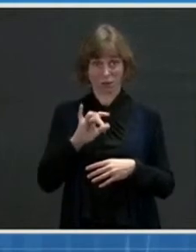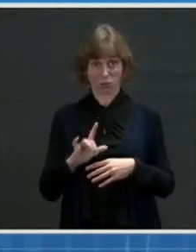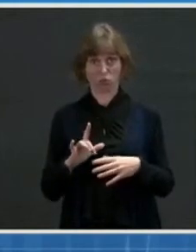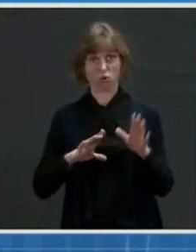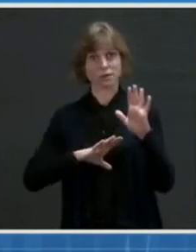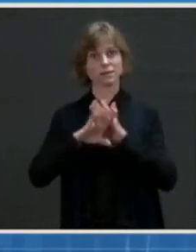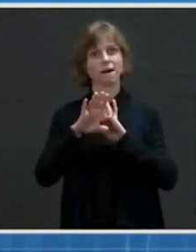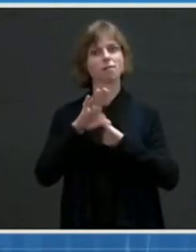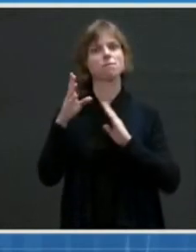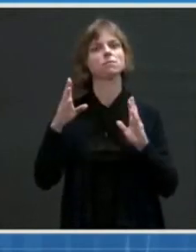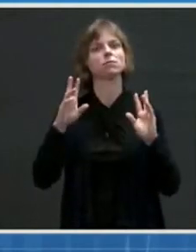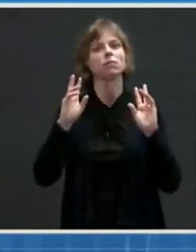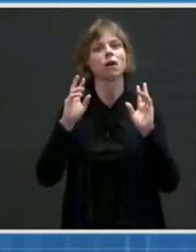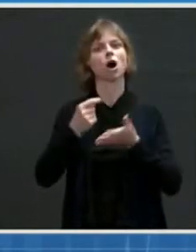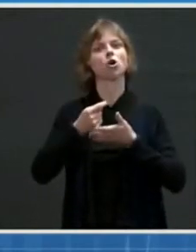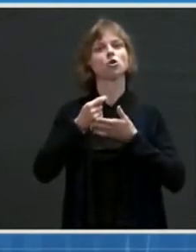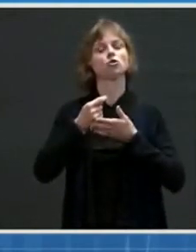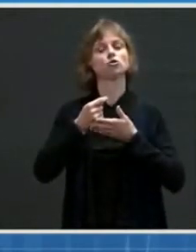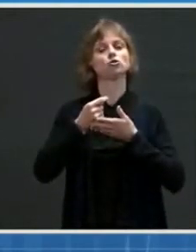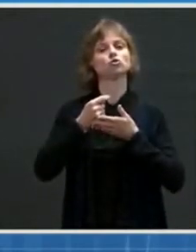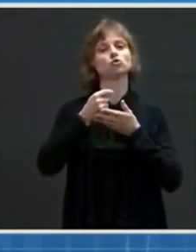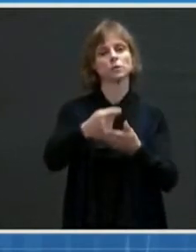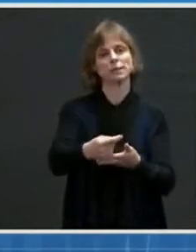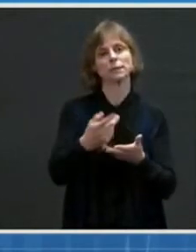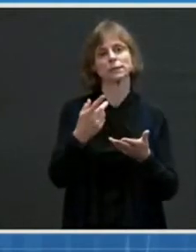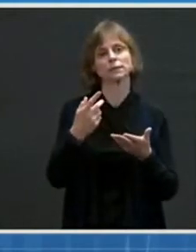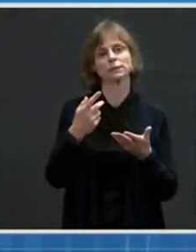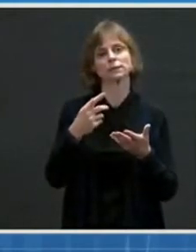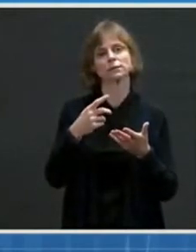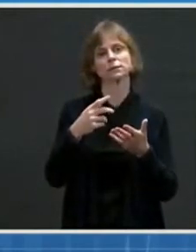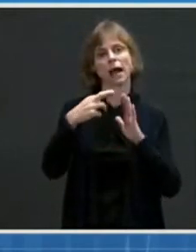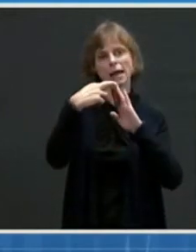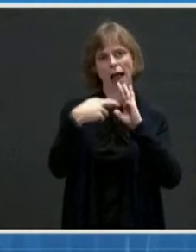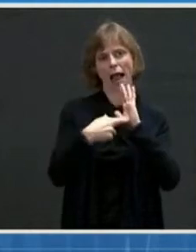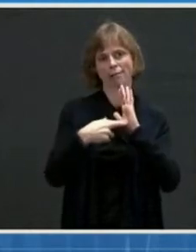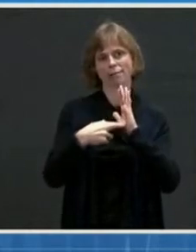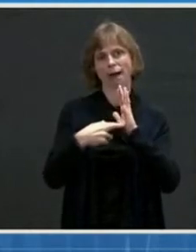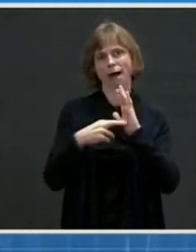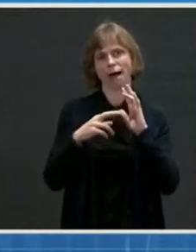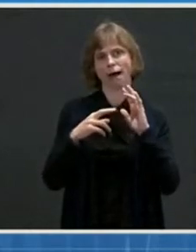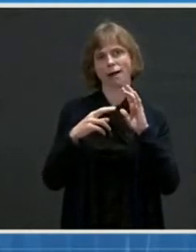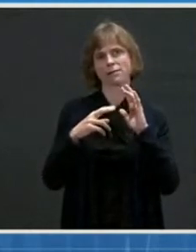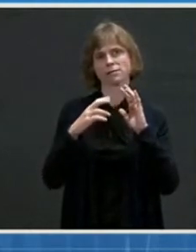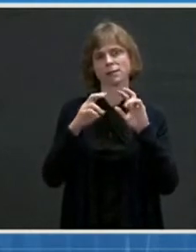GROUP THAT THE NIH IN APRIL PUT